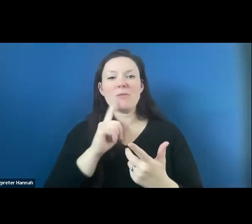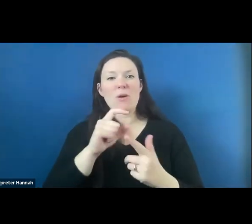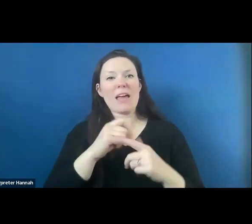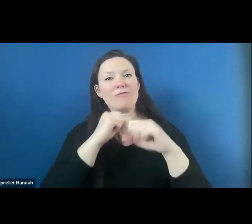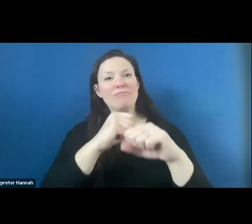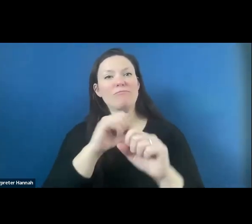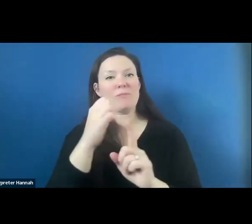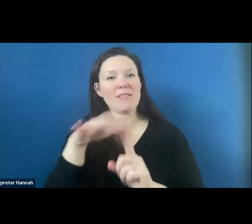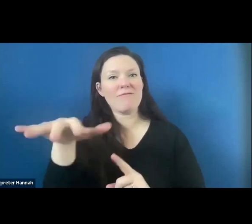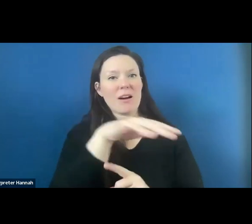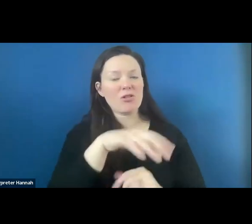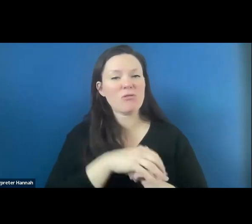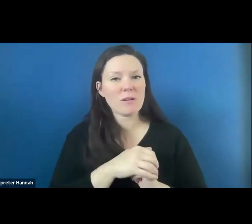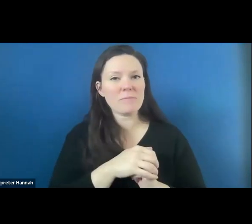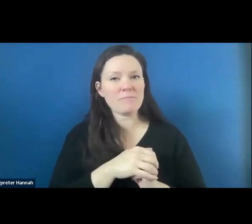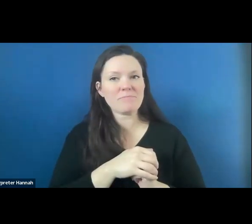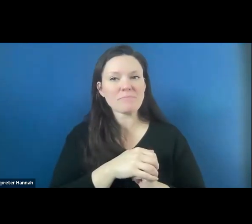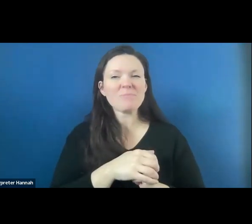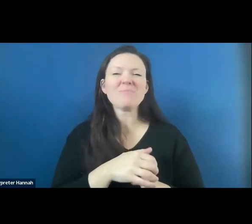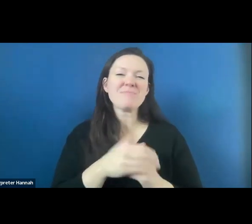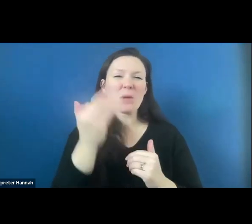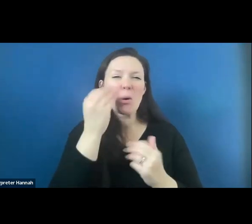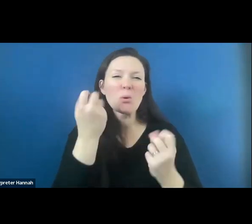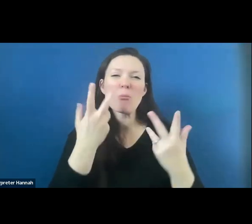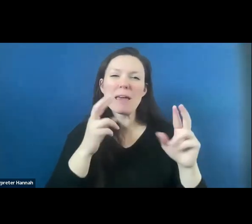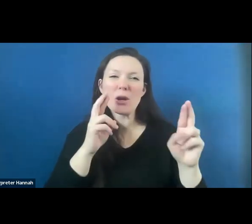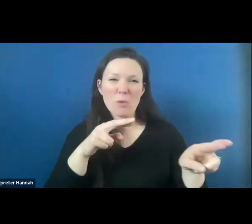Because many reports have come out that demonstrate how indigenous people